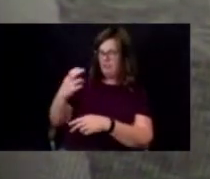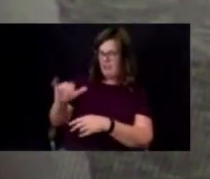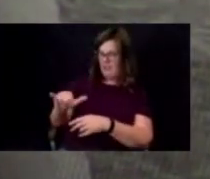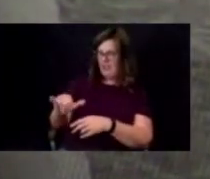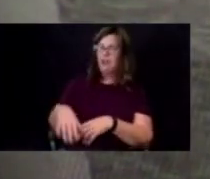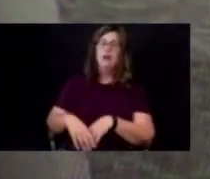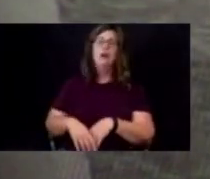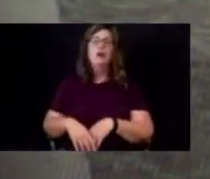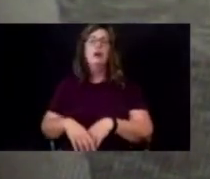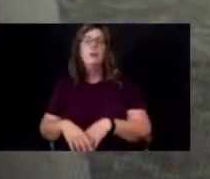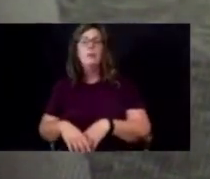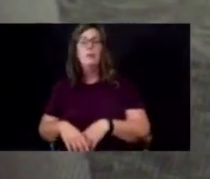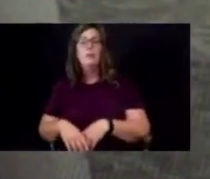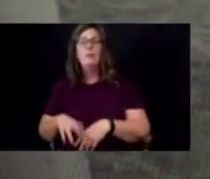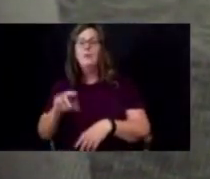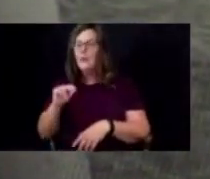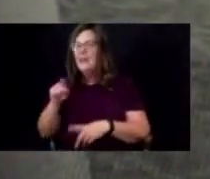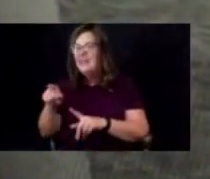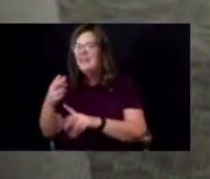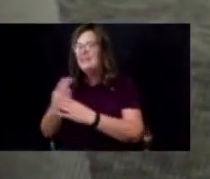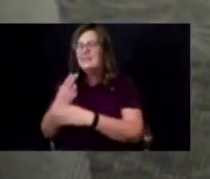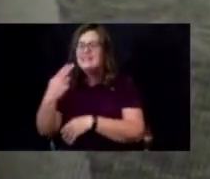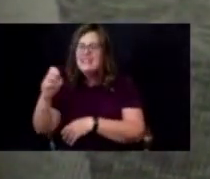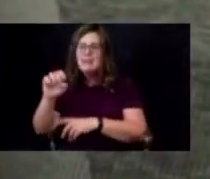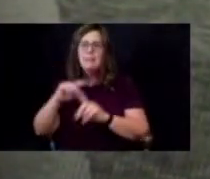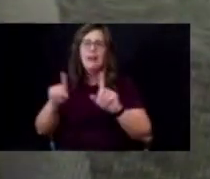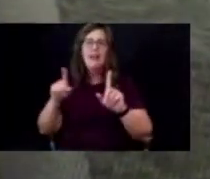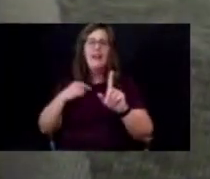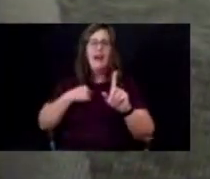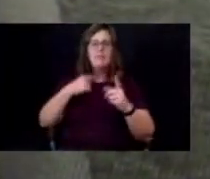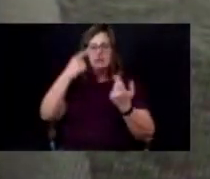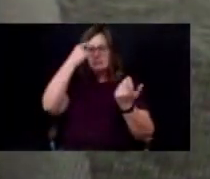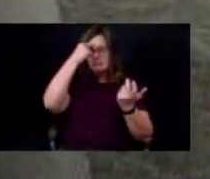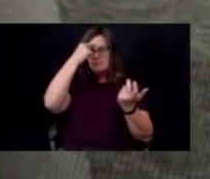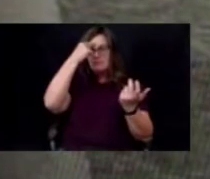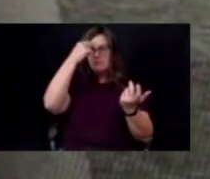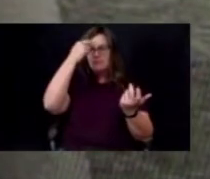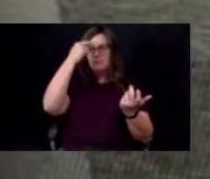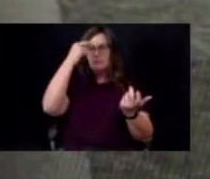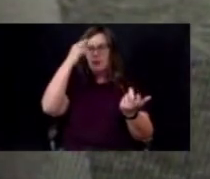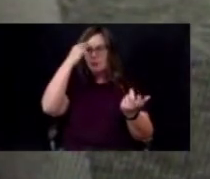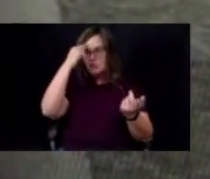they until i figure out what their pronouns are consistently so that way i'm not misgendering